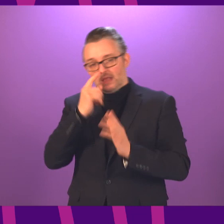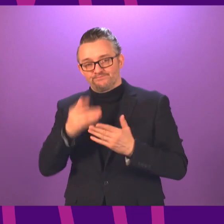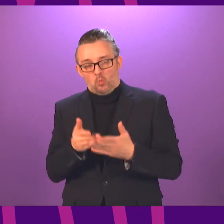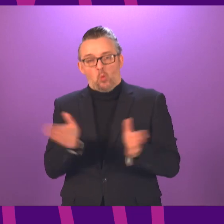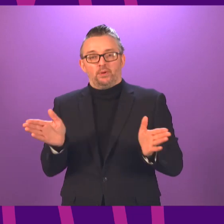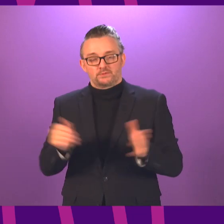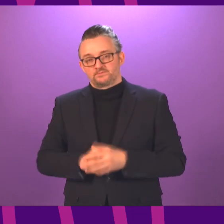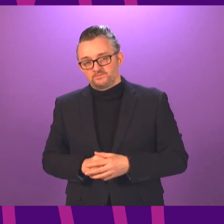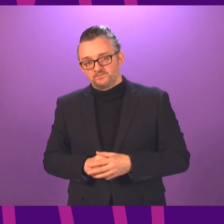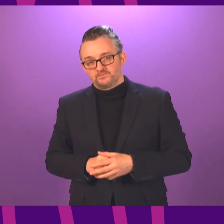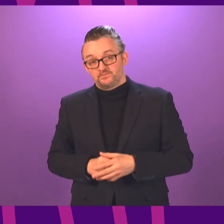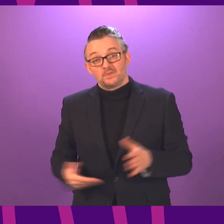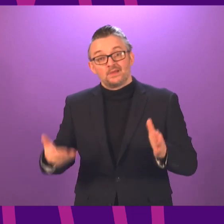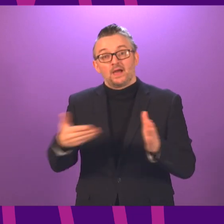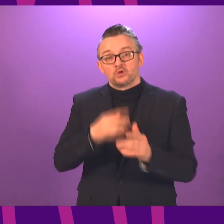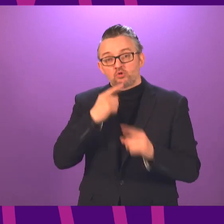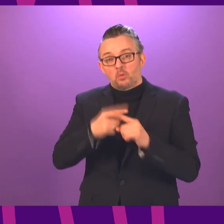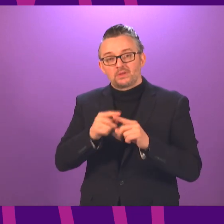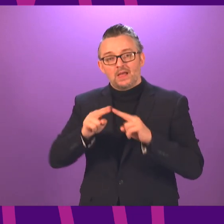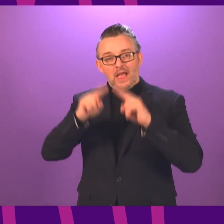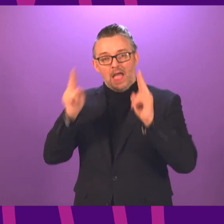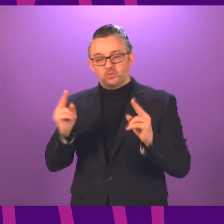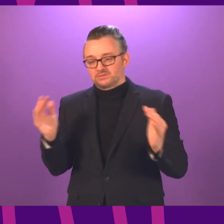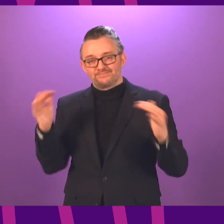We will also seek to ease the restrictions on outdoor gatherings further so that at least